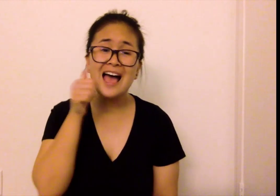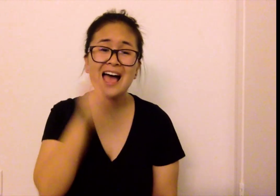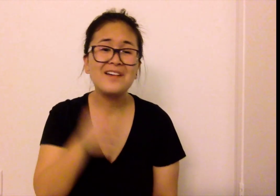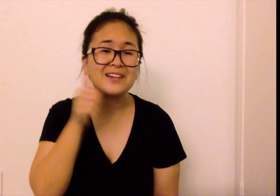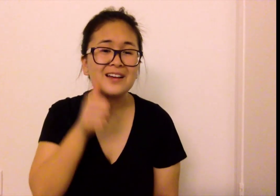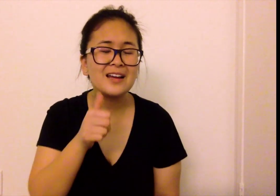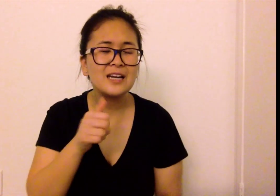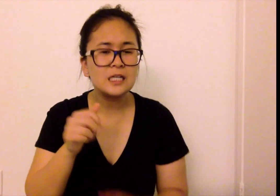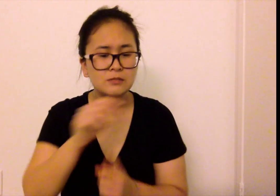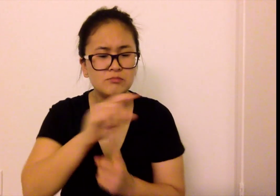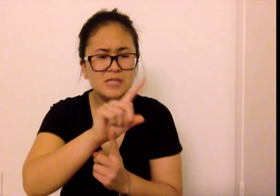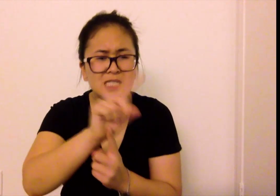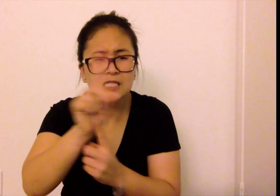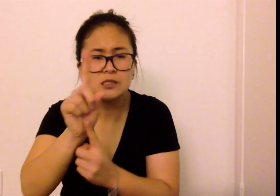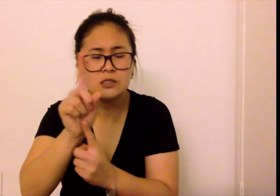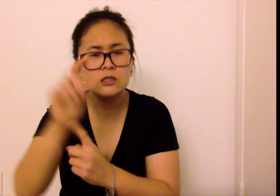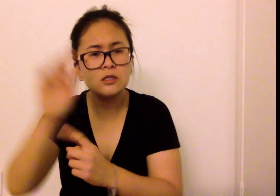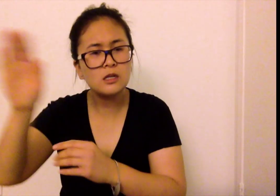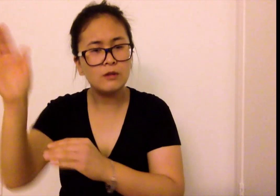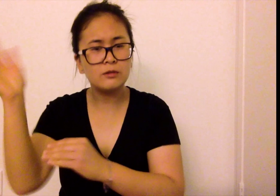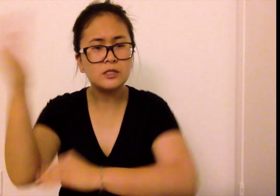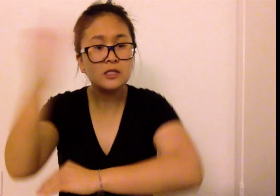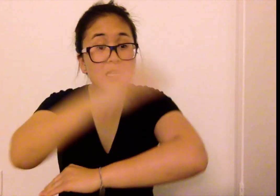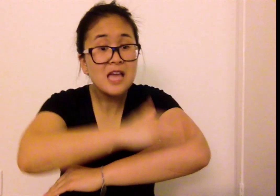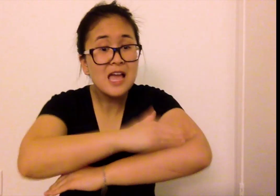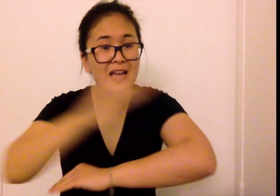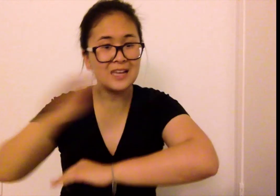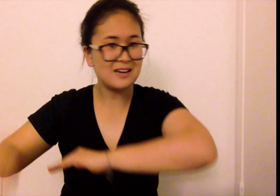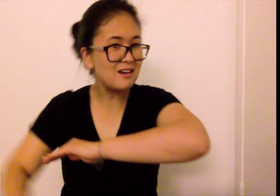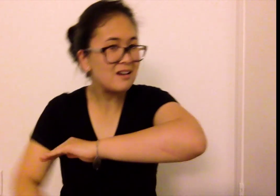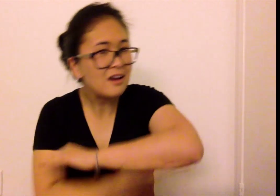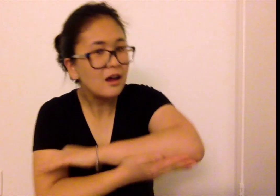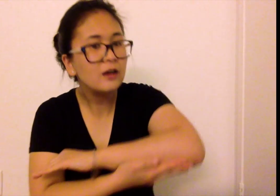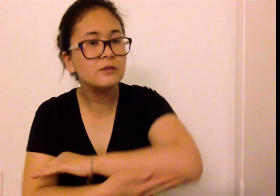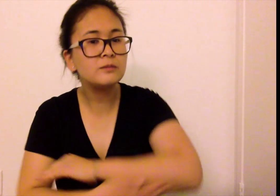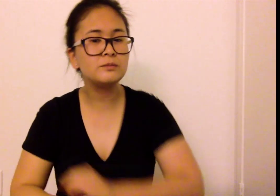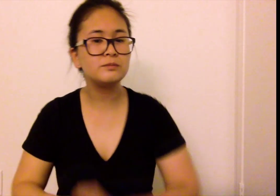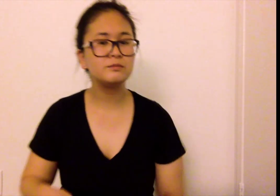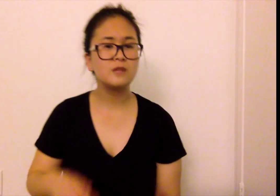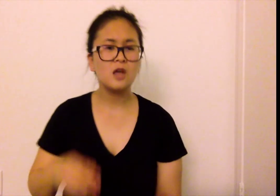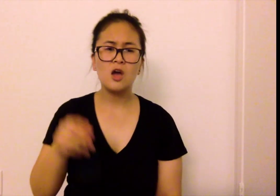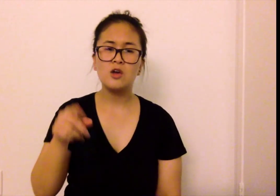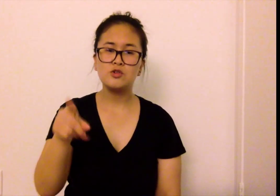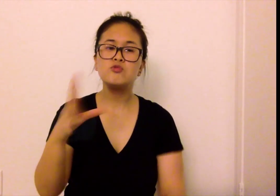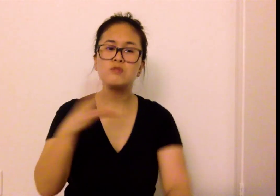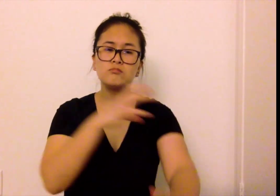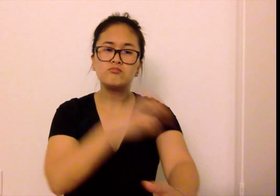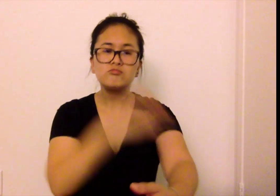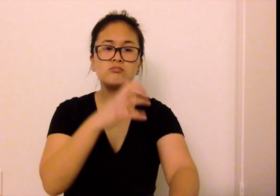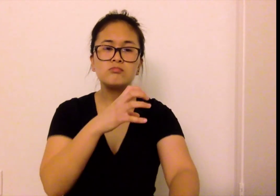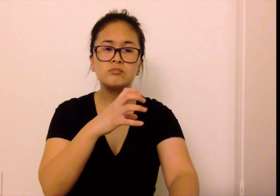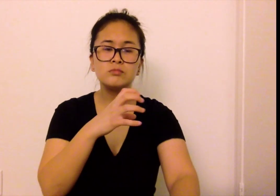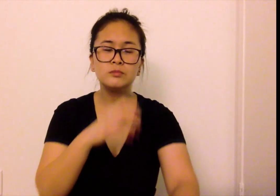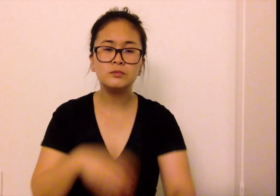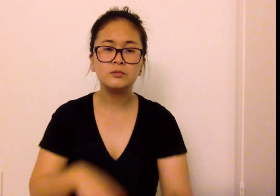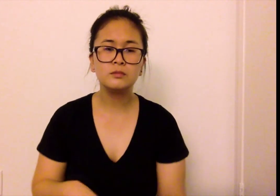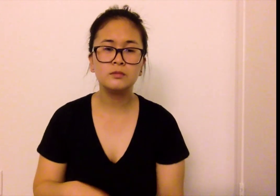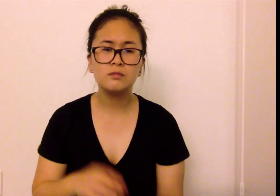every minute of every day, you are powerful